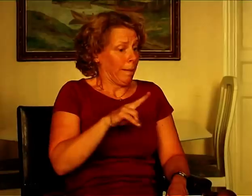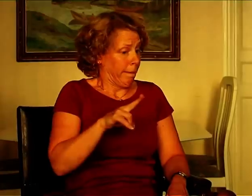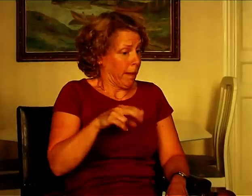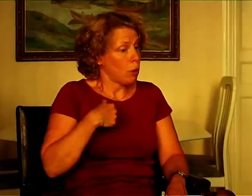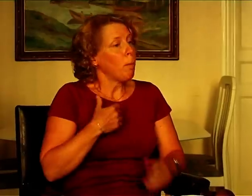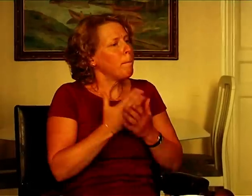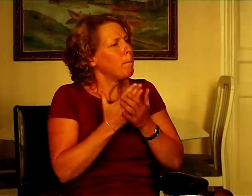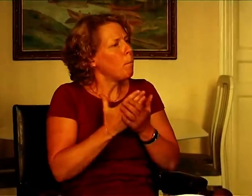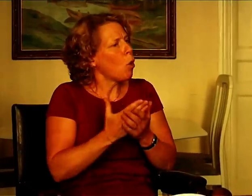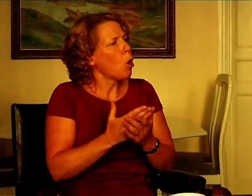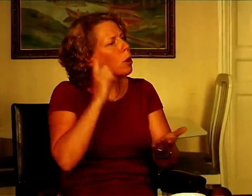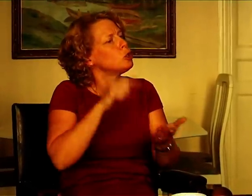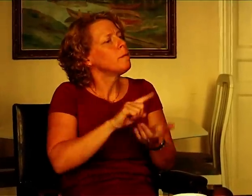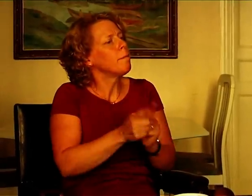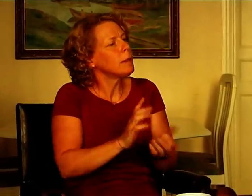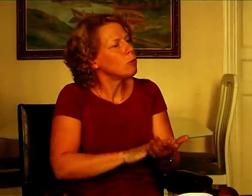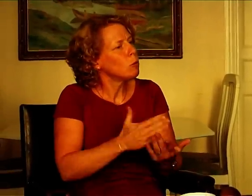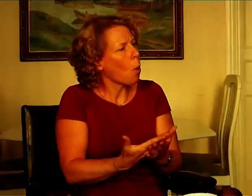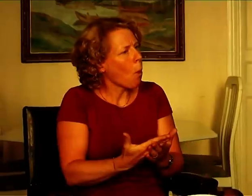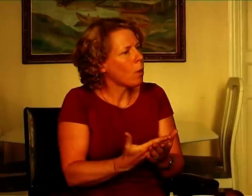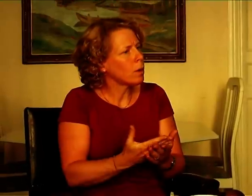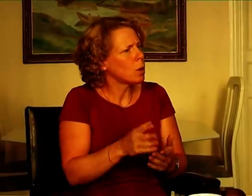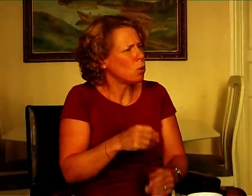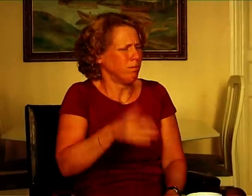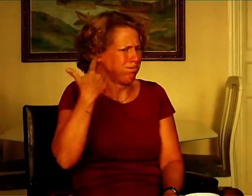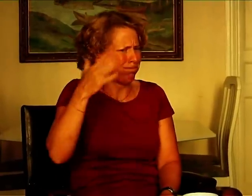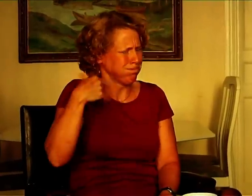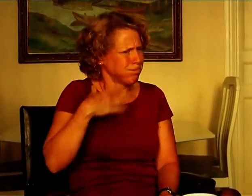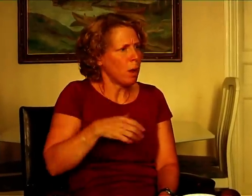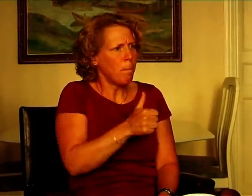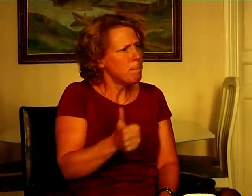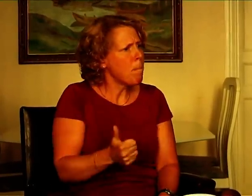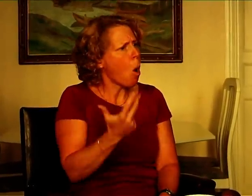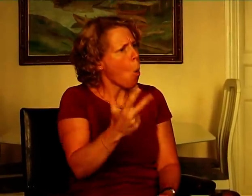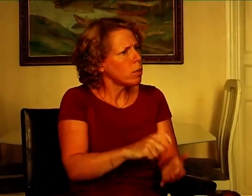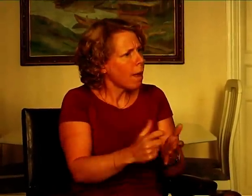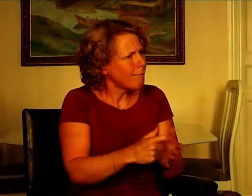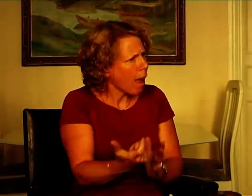When I was studying to be a interpreter, the education was only eight weeks-